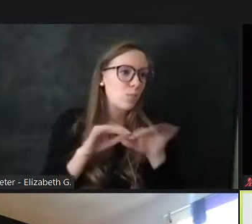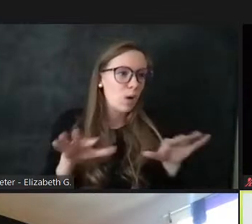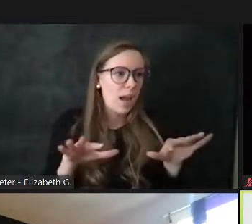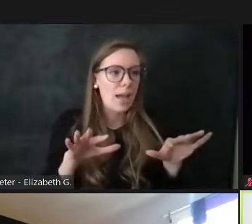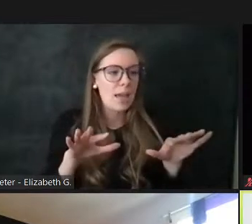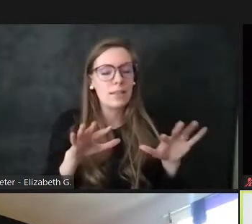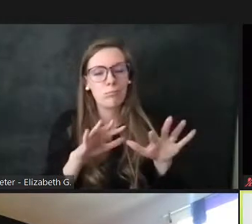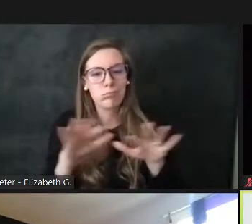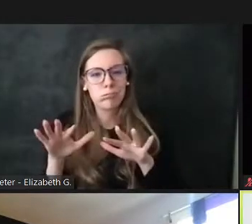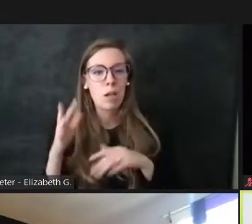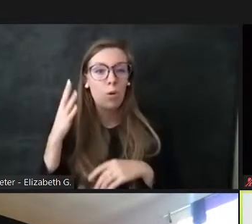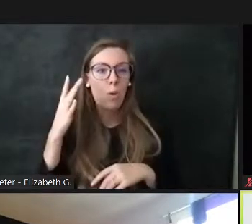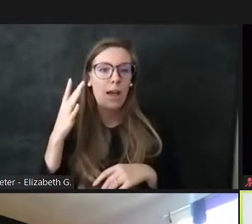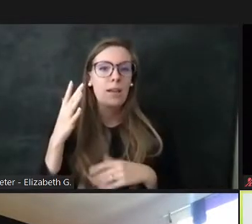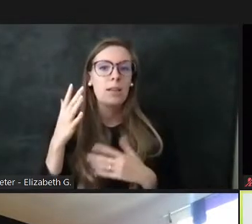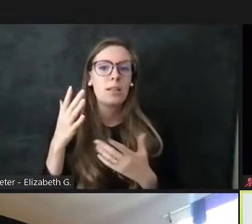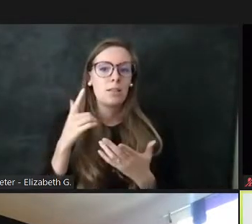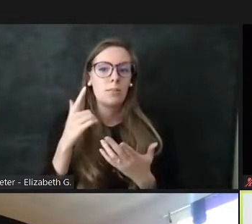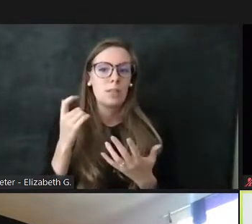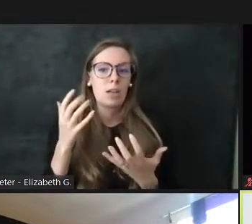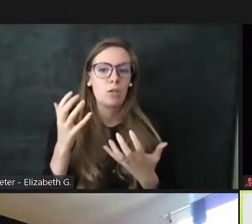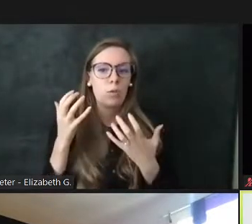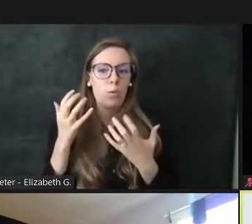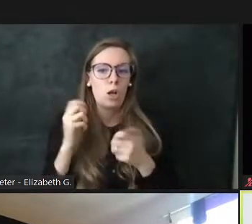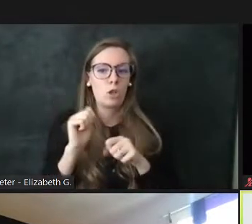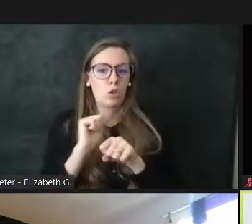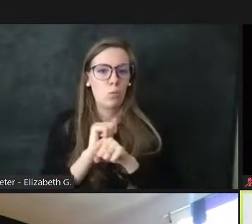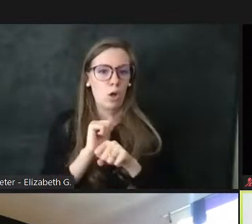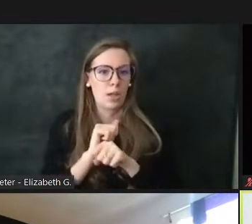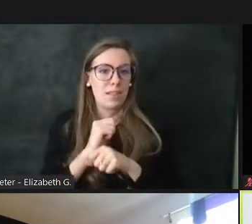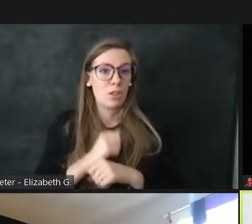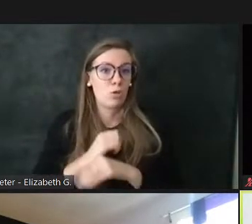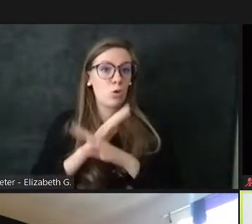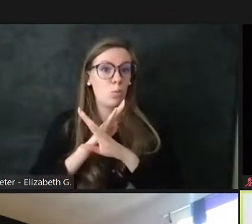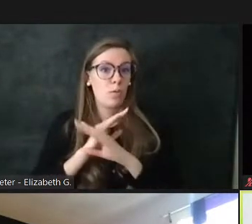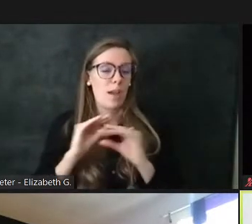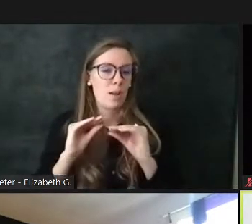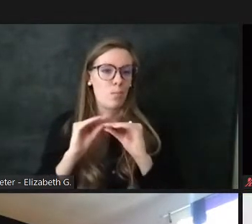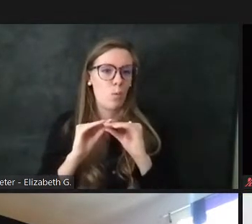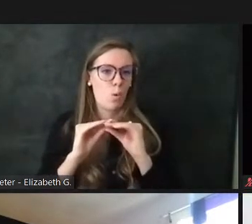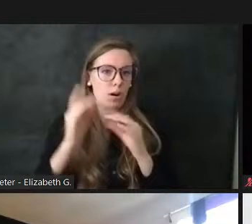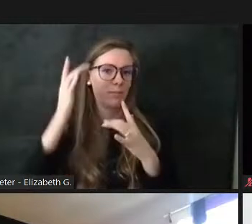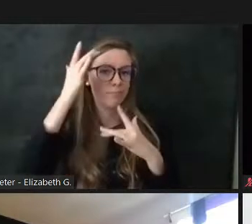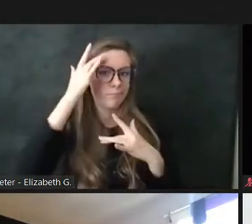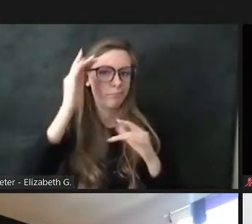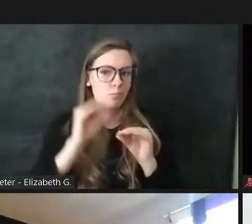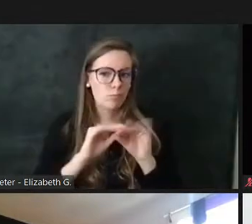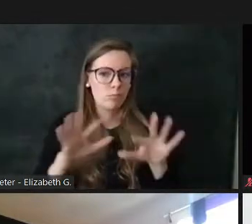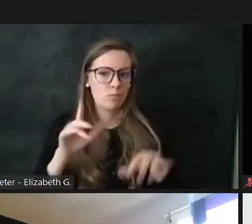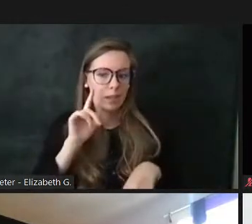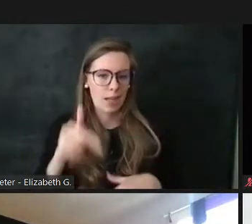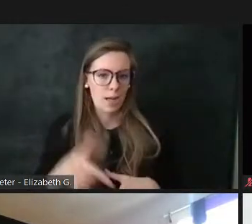we can talk and work on this to prevent more in fiction and fiction in the future.